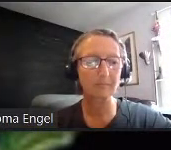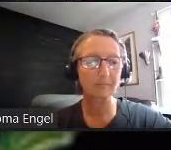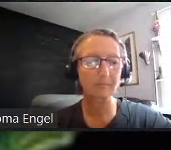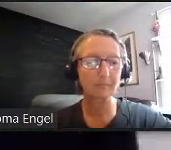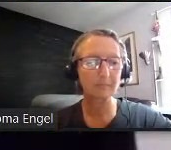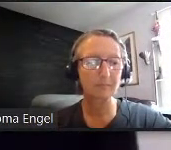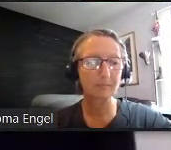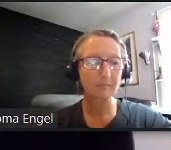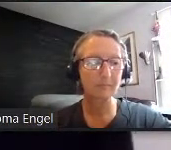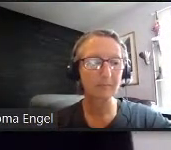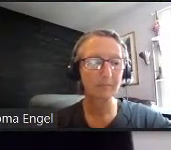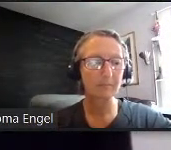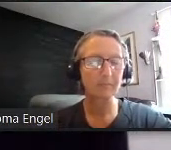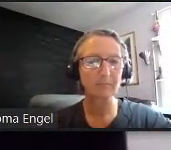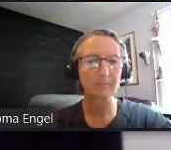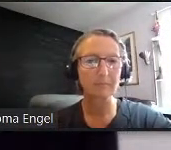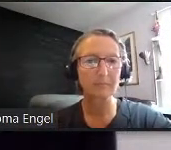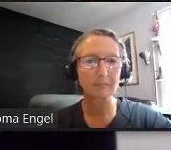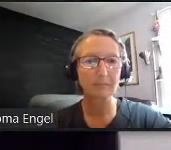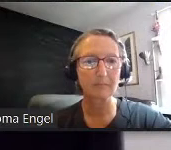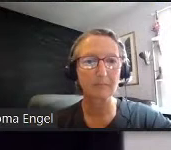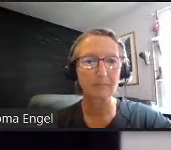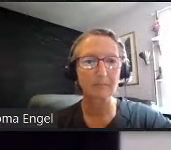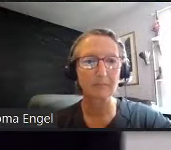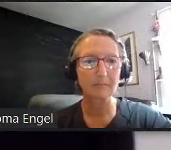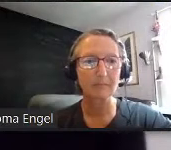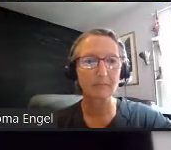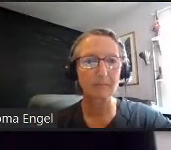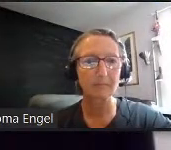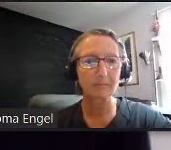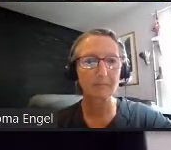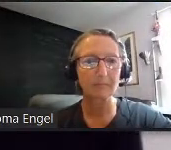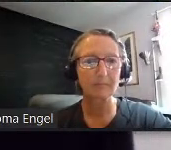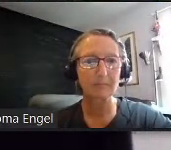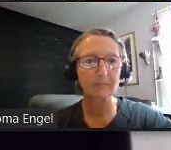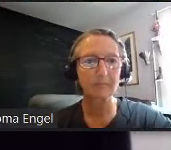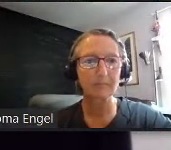Secrecy has a danger if you thank you.